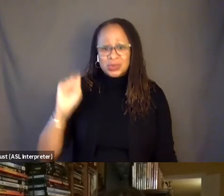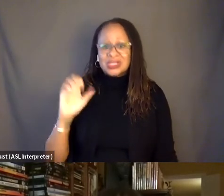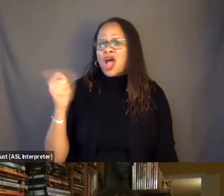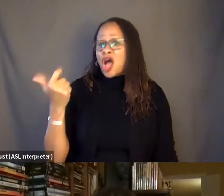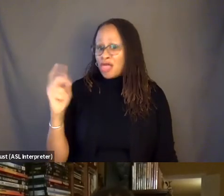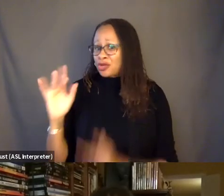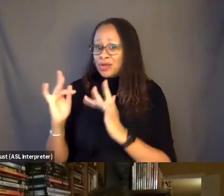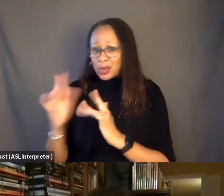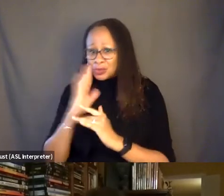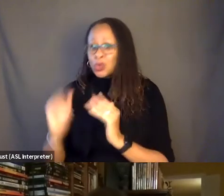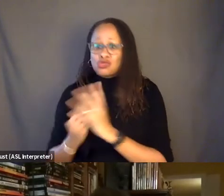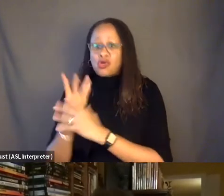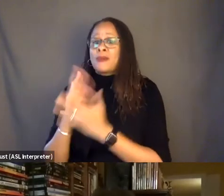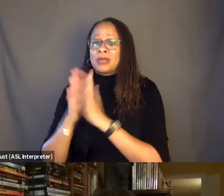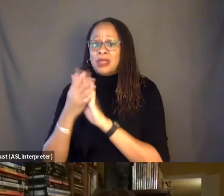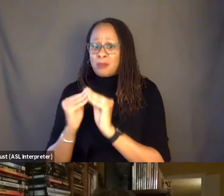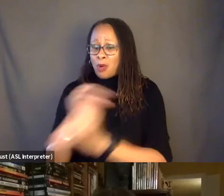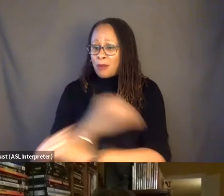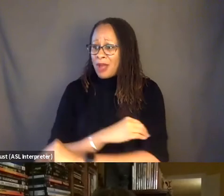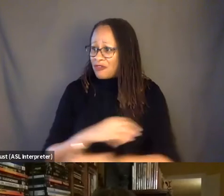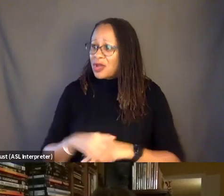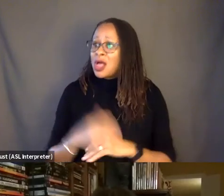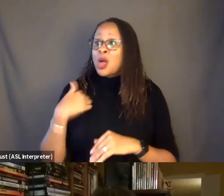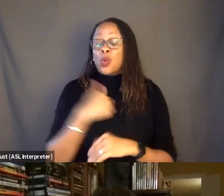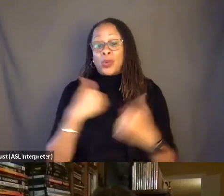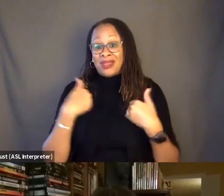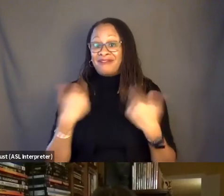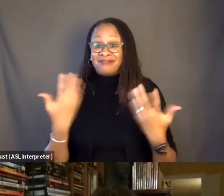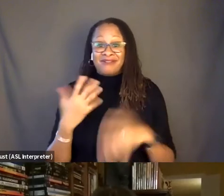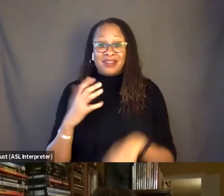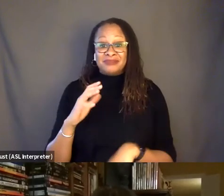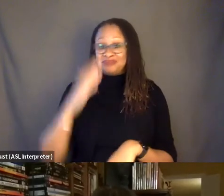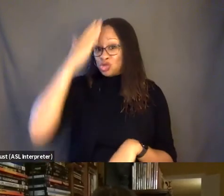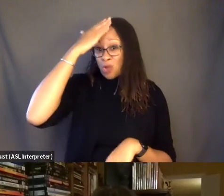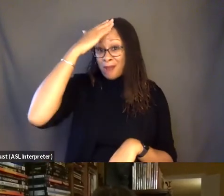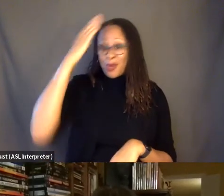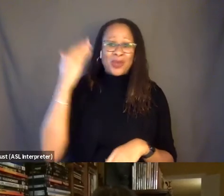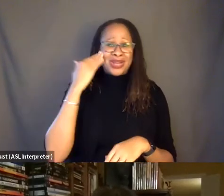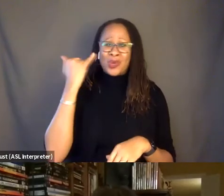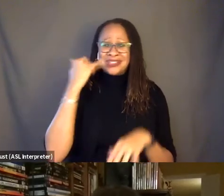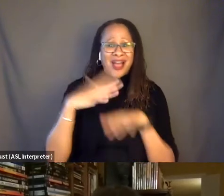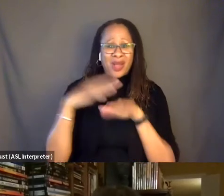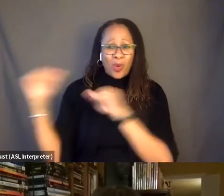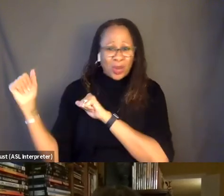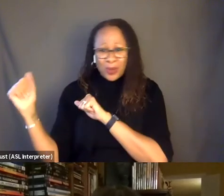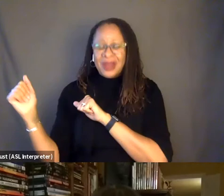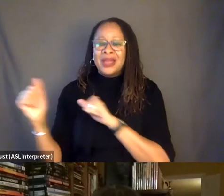that are becoming more powerful and we have Trump. We know he's not going away. He's going to run again.